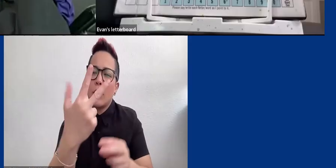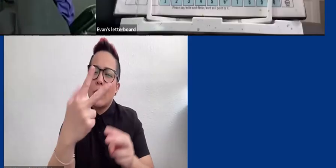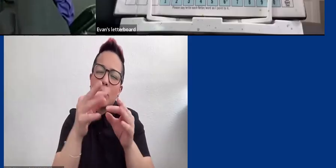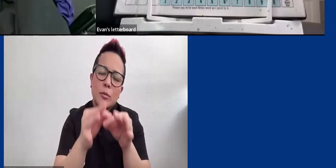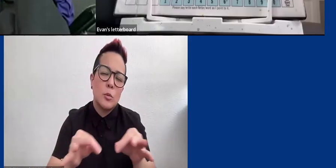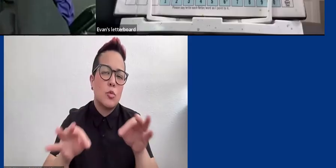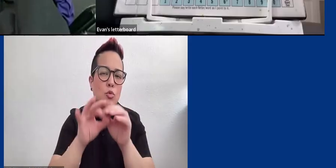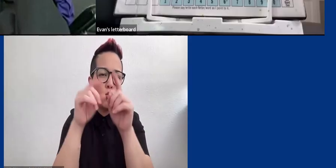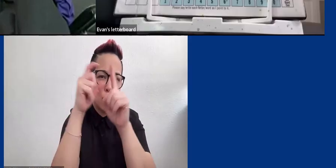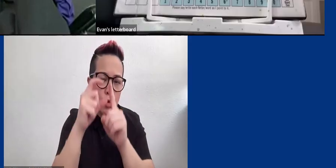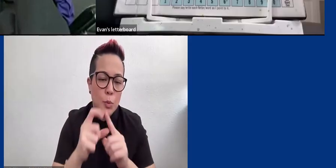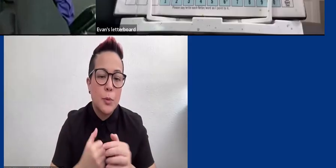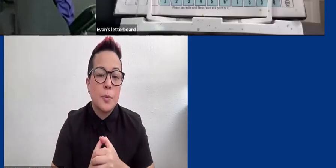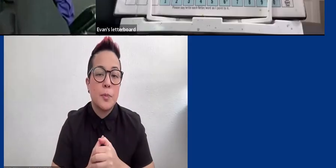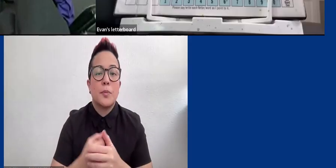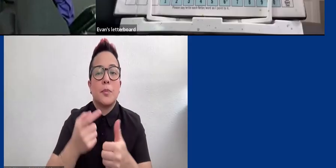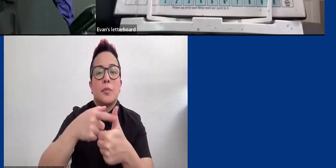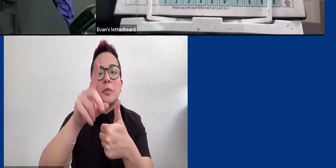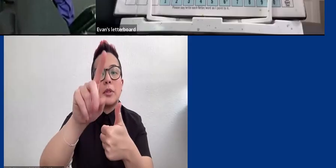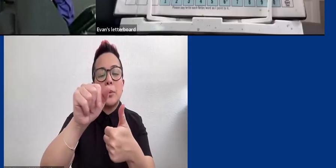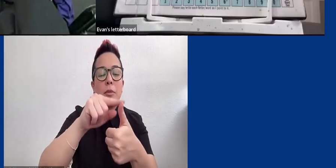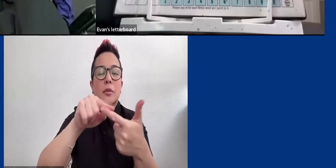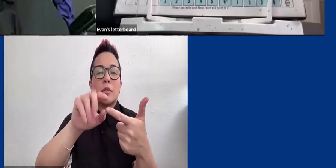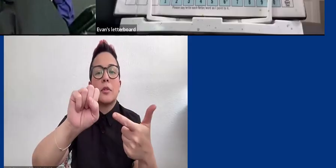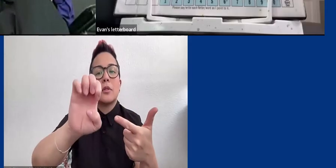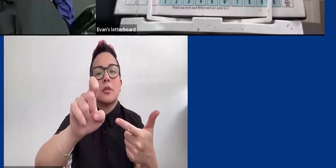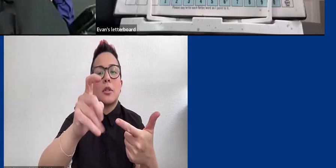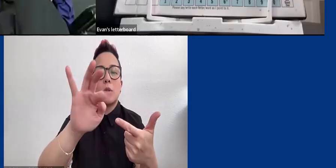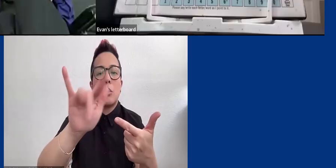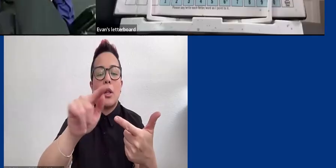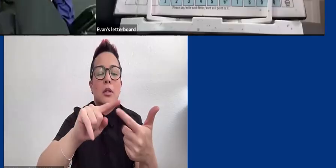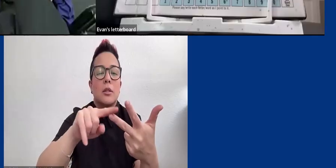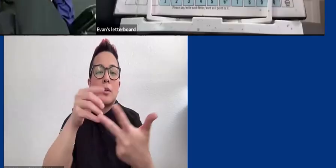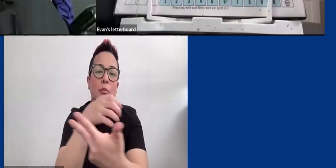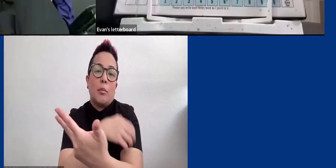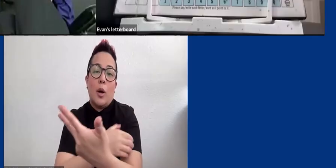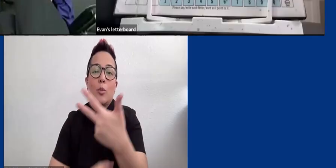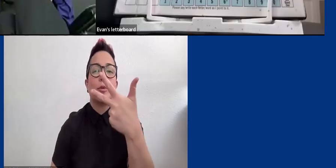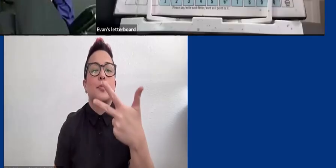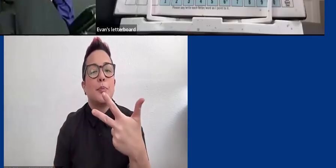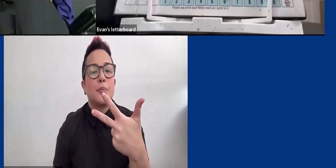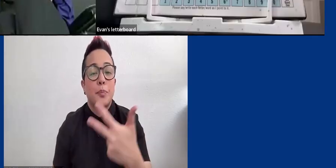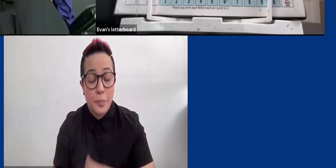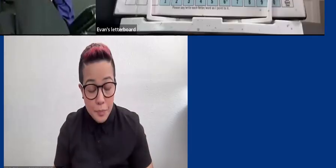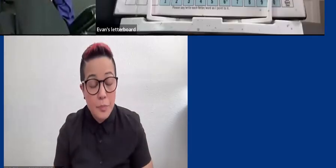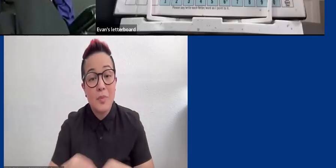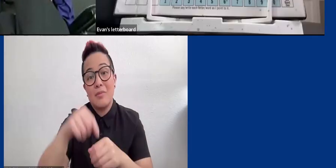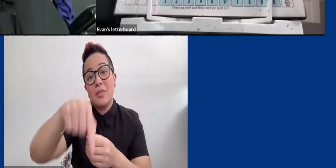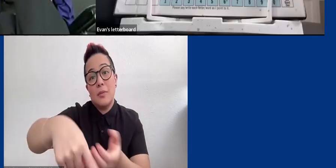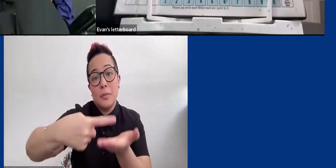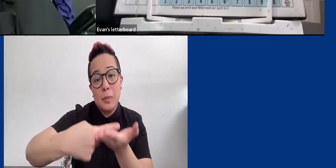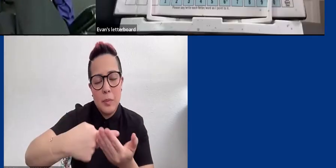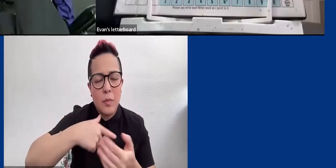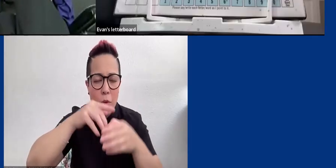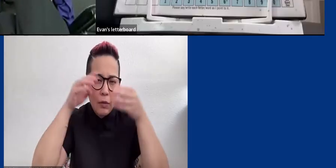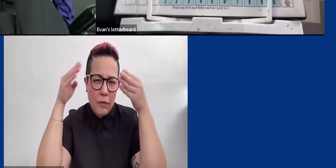disability, sexuality, and power. In this talk, I will focus primarily on physical